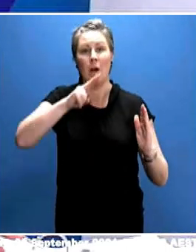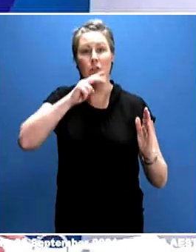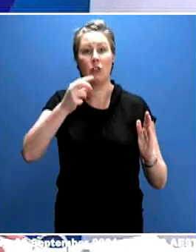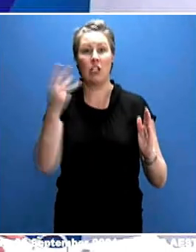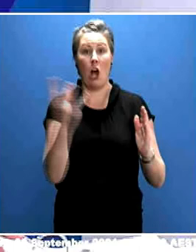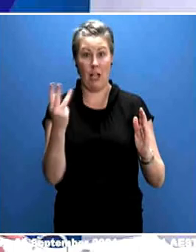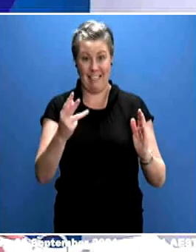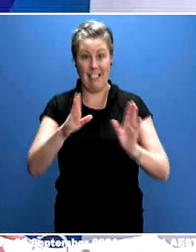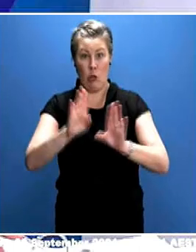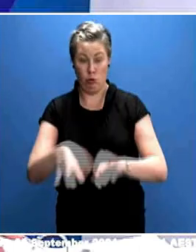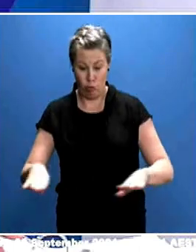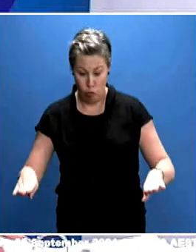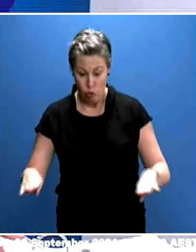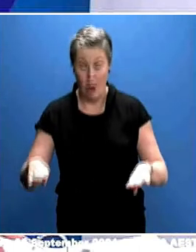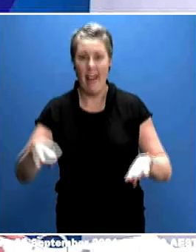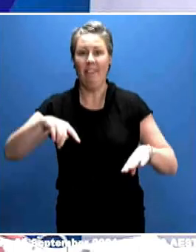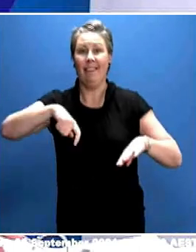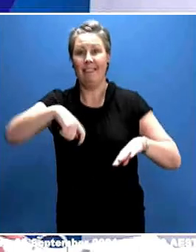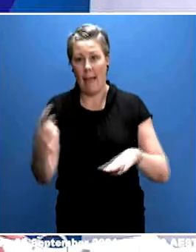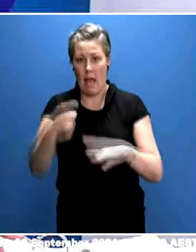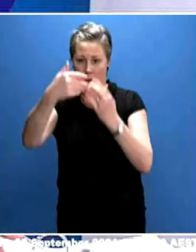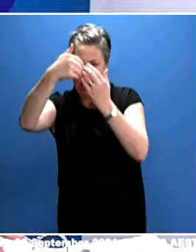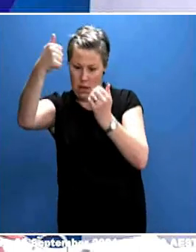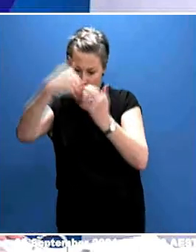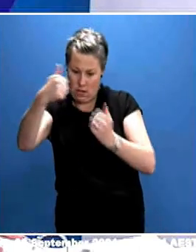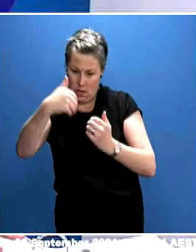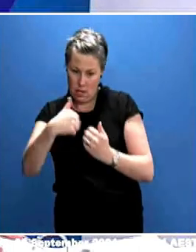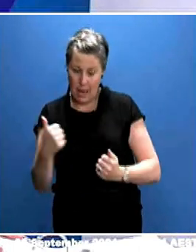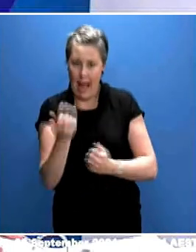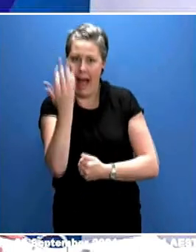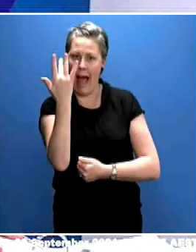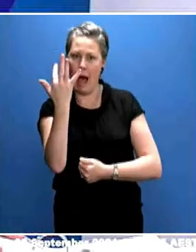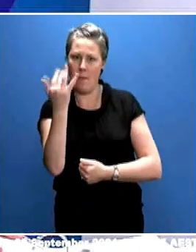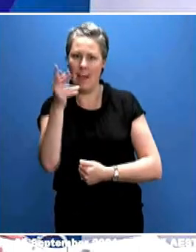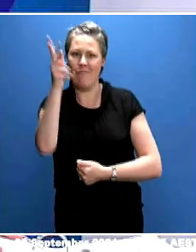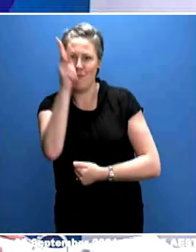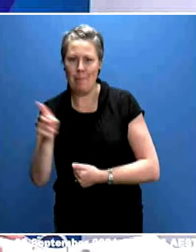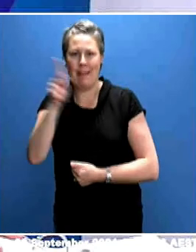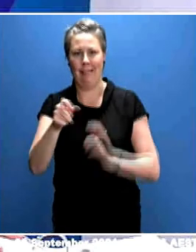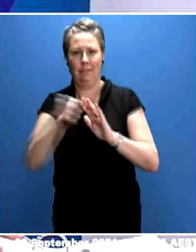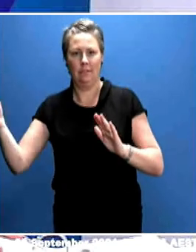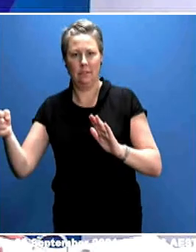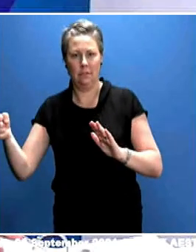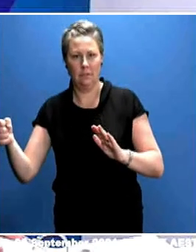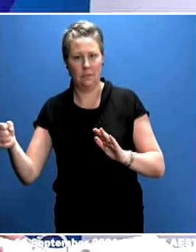have had more than one admission, so you've got 131 with one admission, 46 with two, 19 with three.